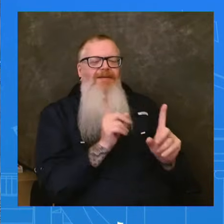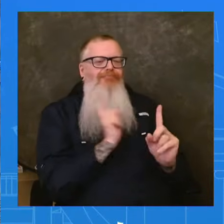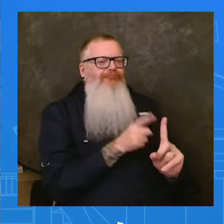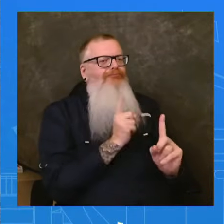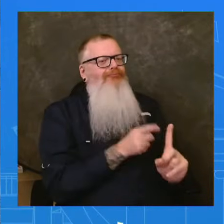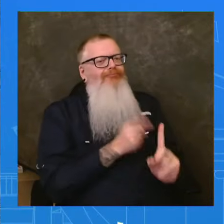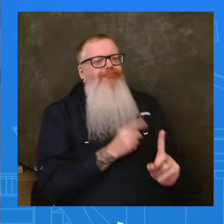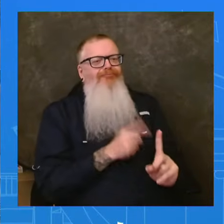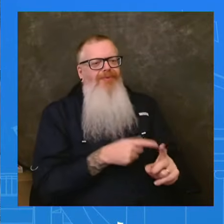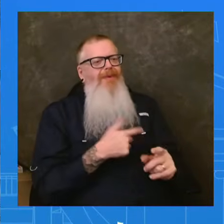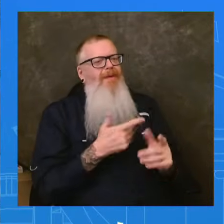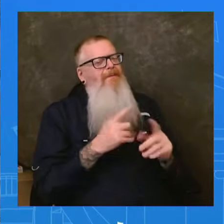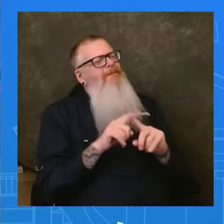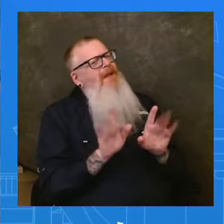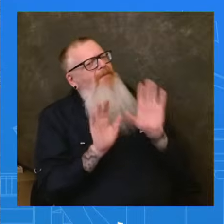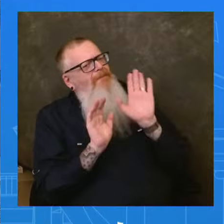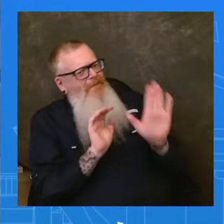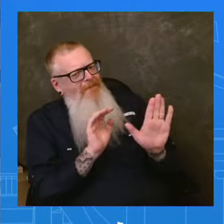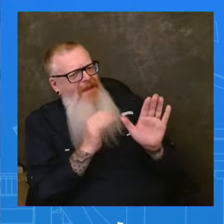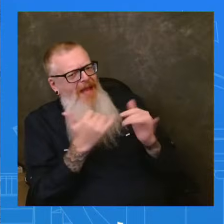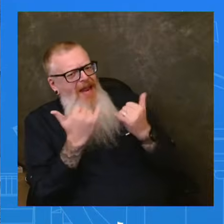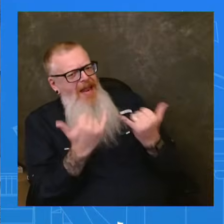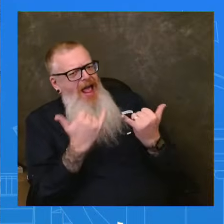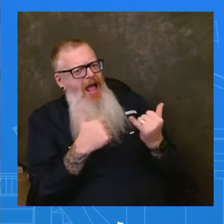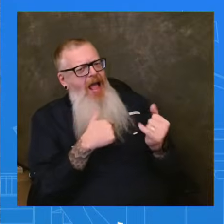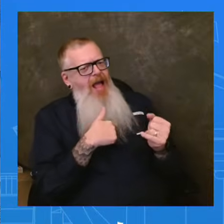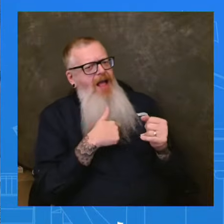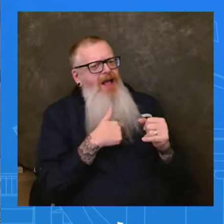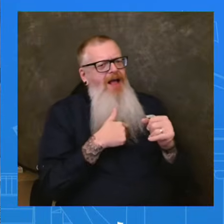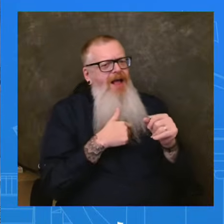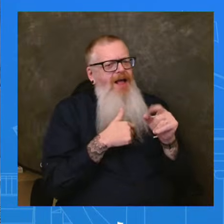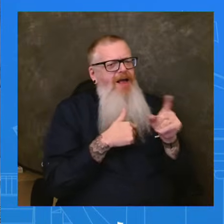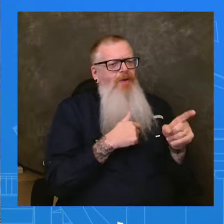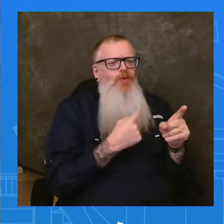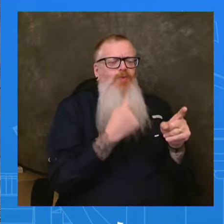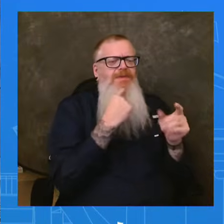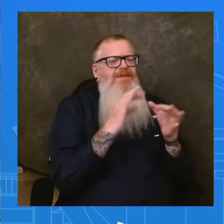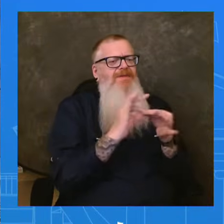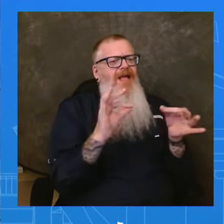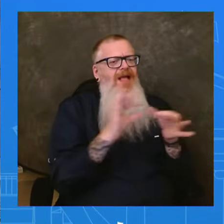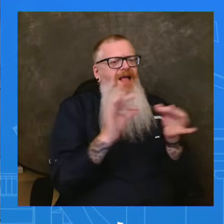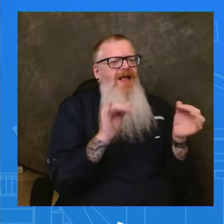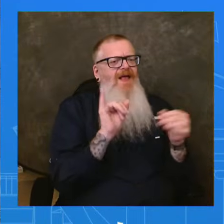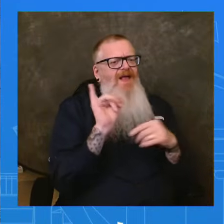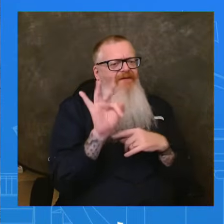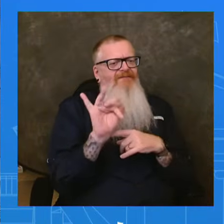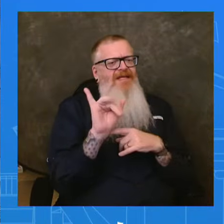you've said that if it's true that former President Trump spoke with Vladimir Putin, then that's concerning.